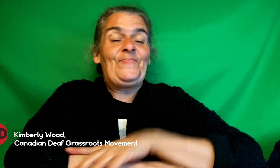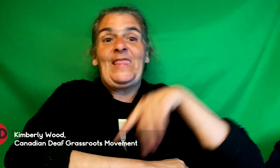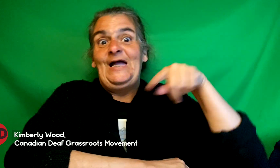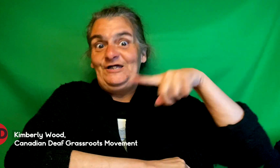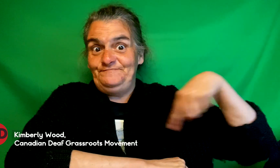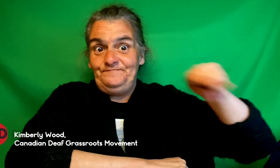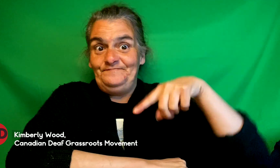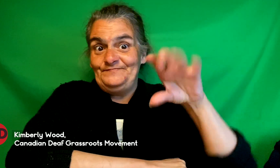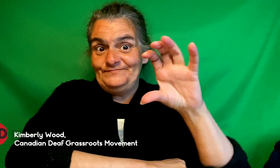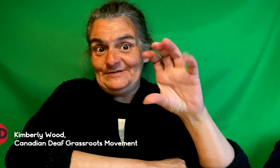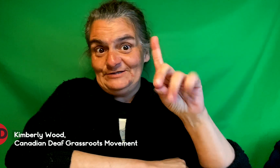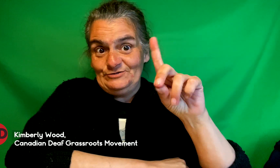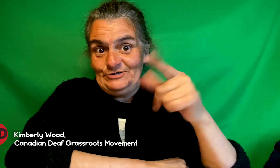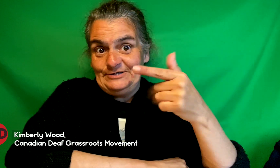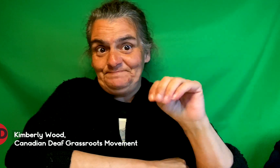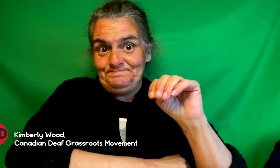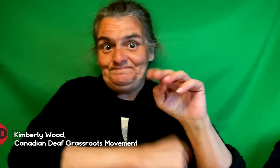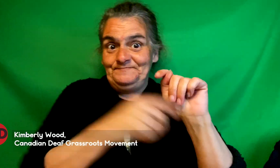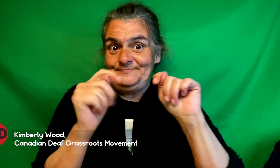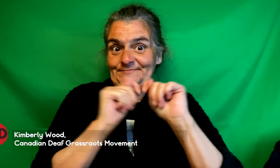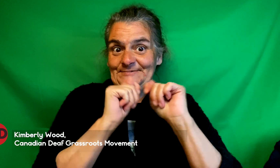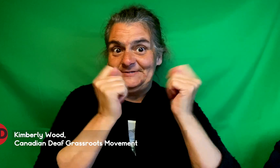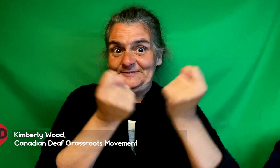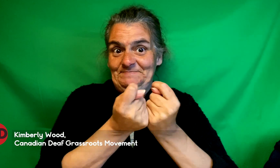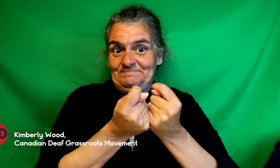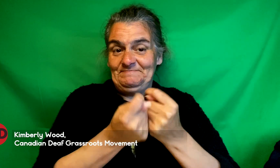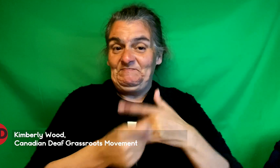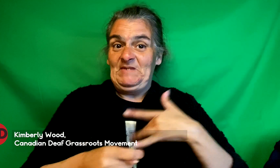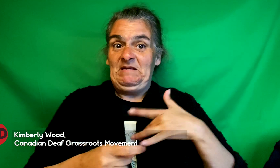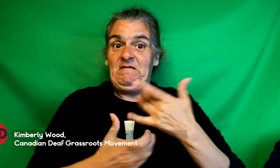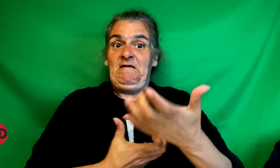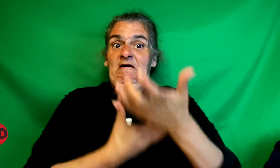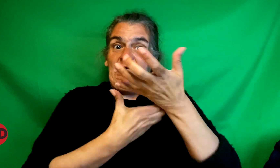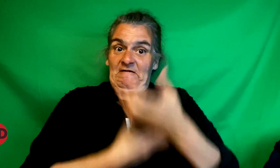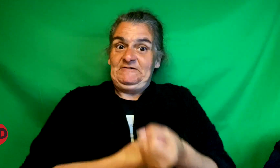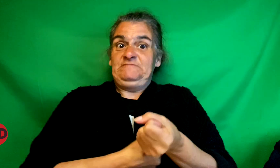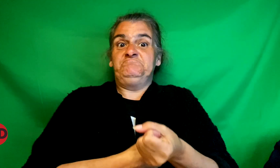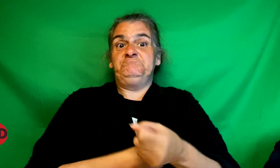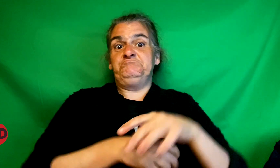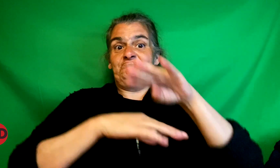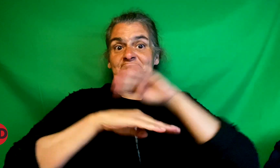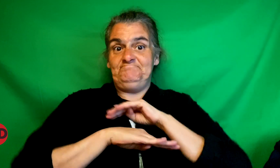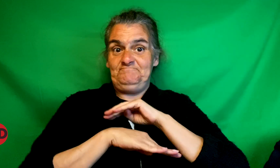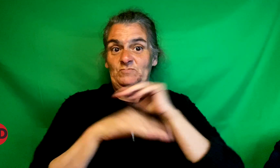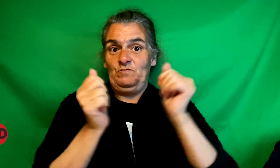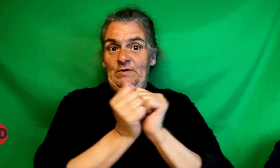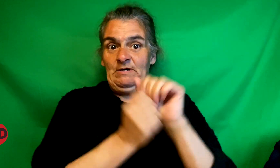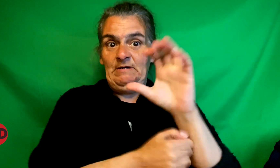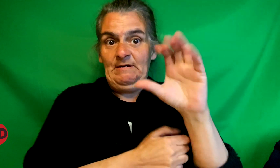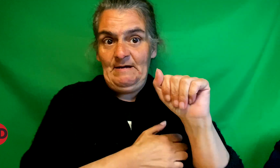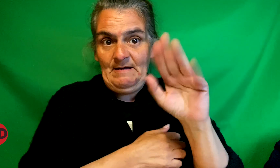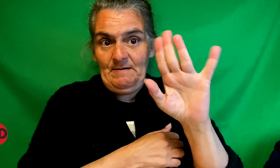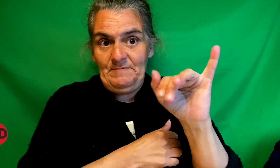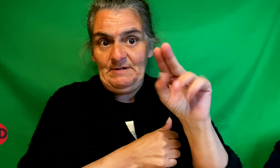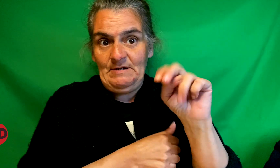All on the CDGM team is not satisfied or confident with reshuffling